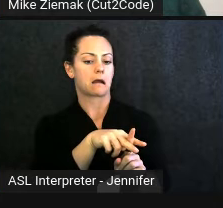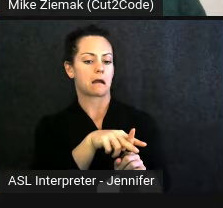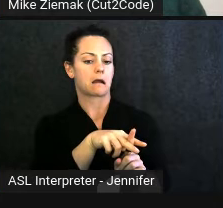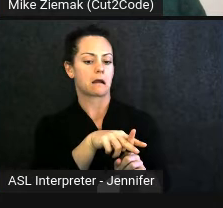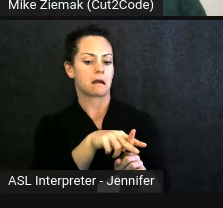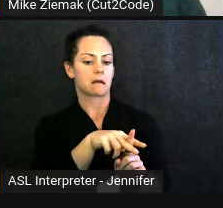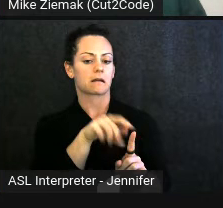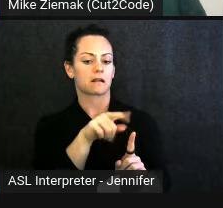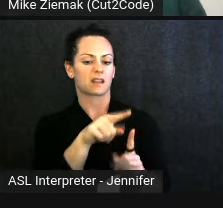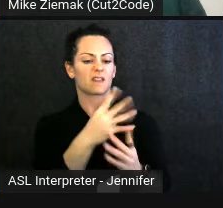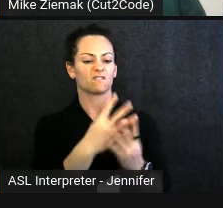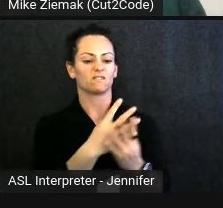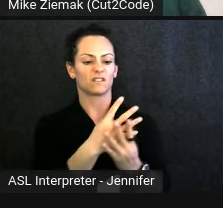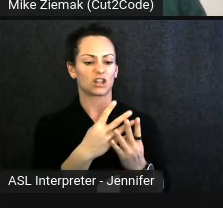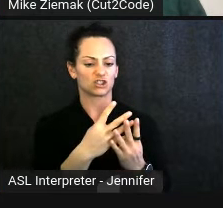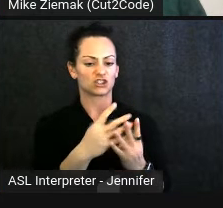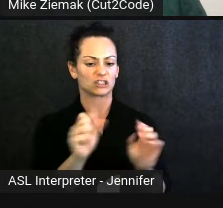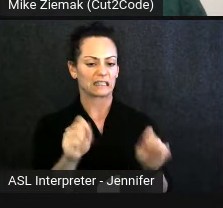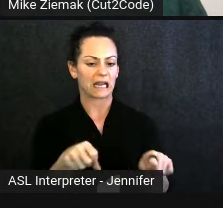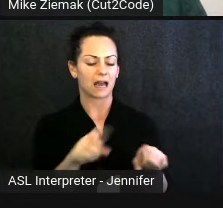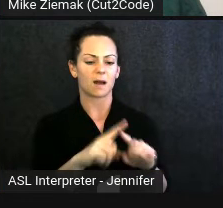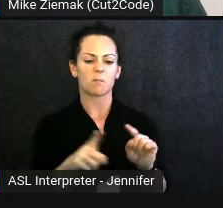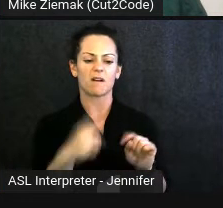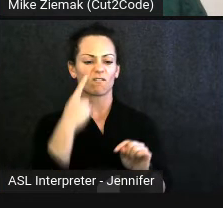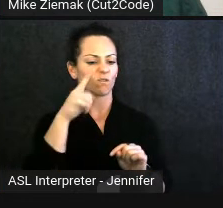on that. In this case, I don't think I'm going to use it that much.